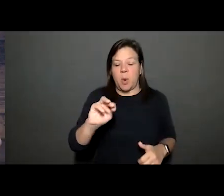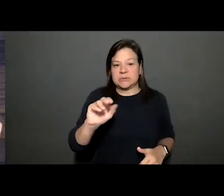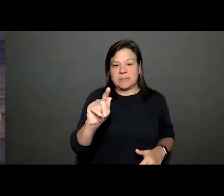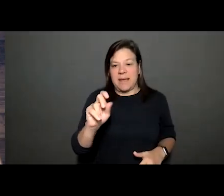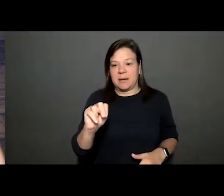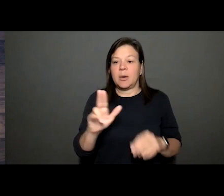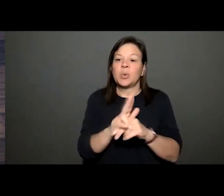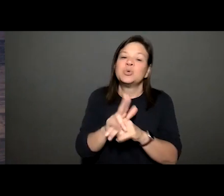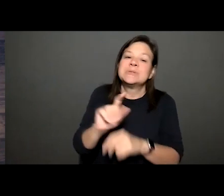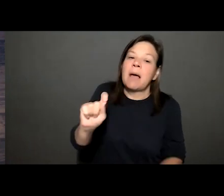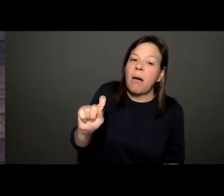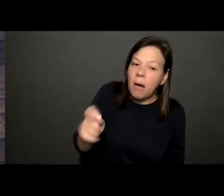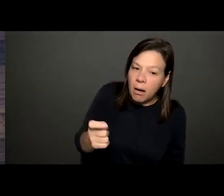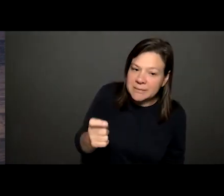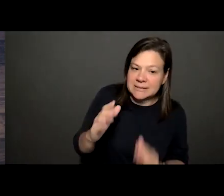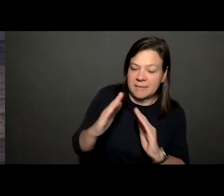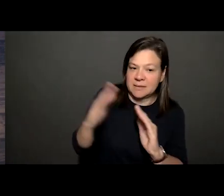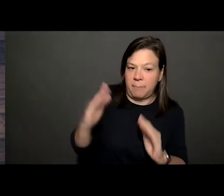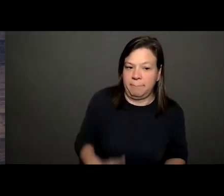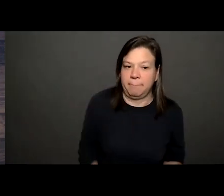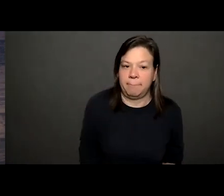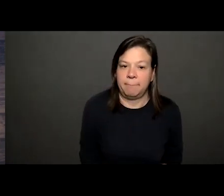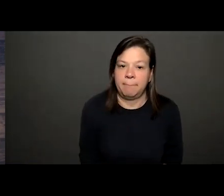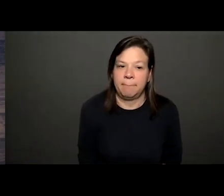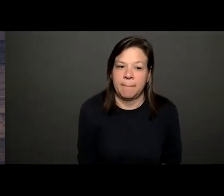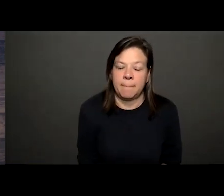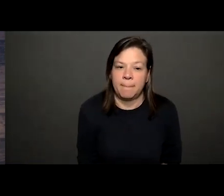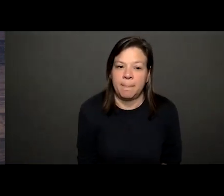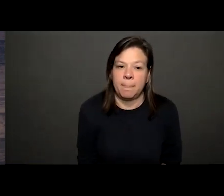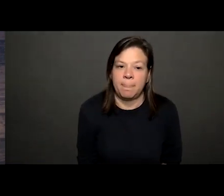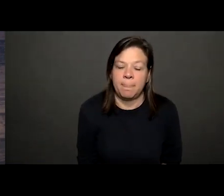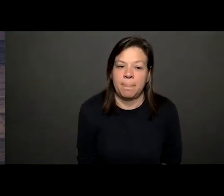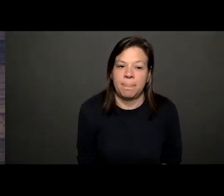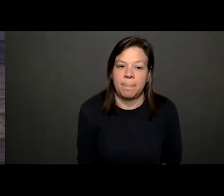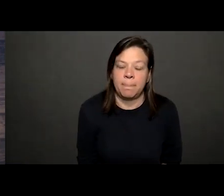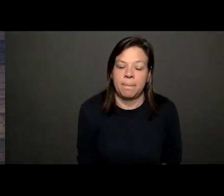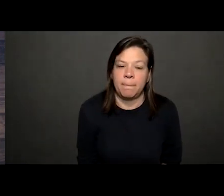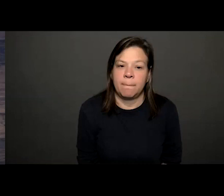WE ARE SETTING TODAY TO THE LOCAL DATE TIME AND THEN